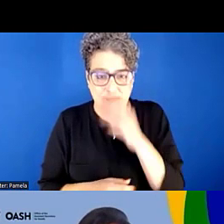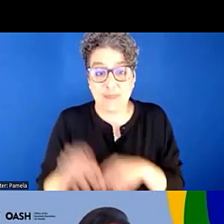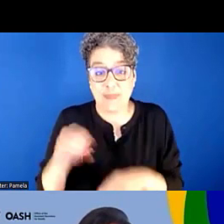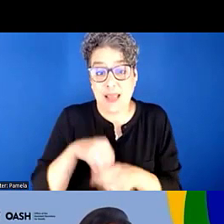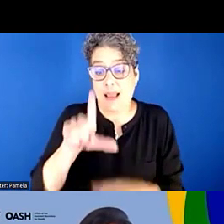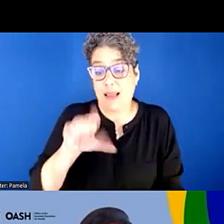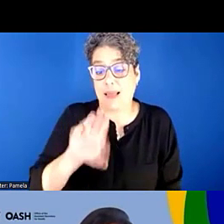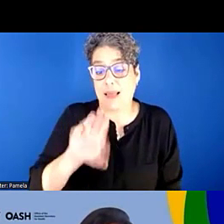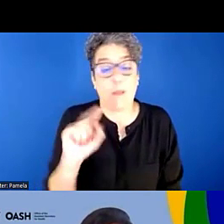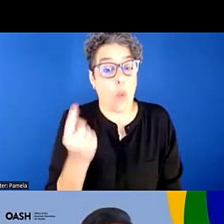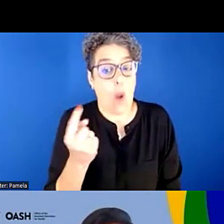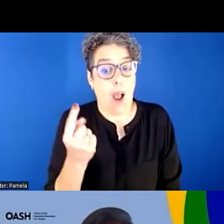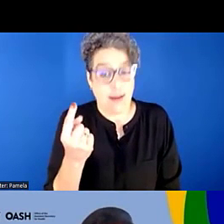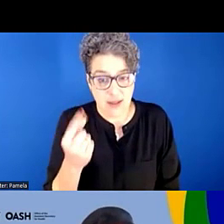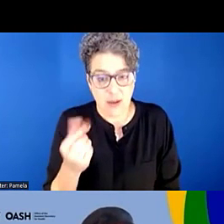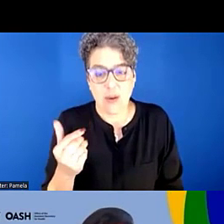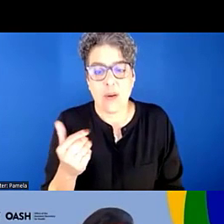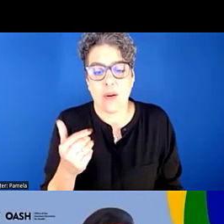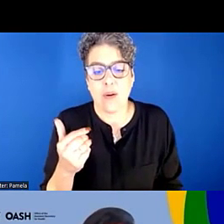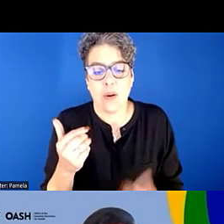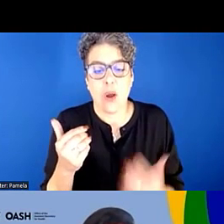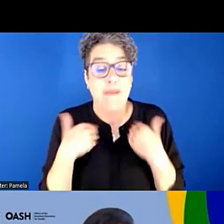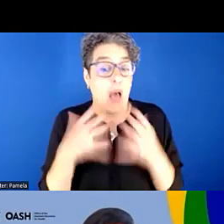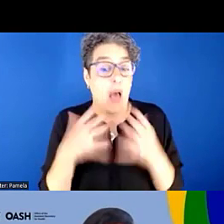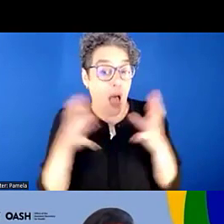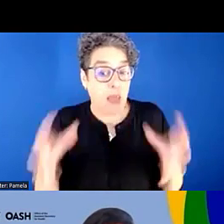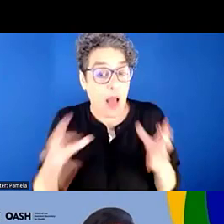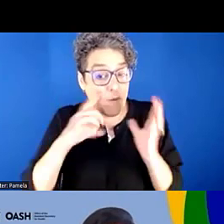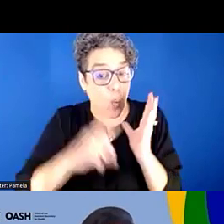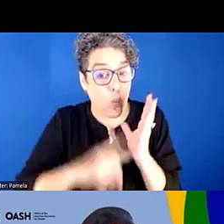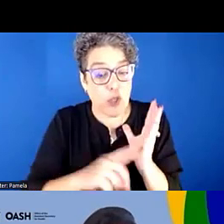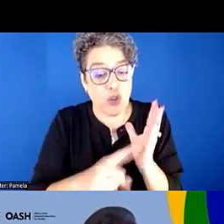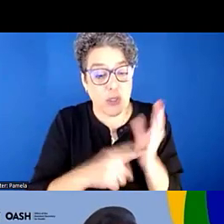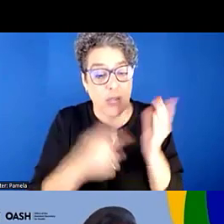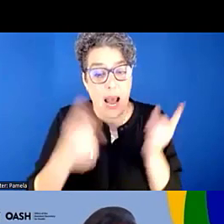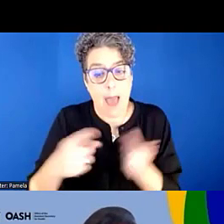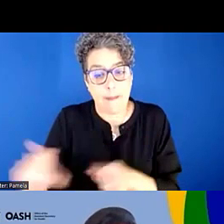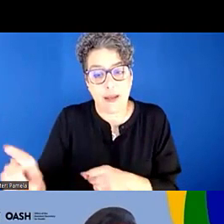here's a lot of research that happens, and this white area indicates